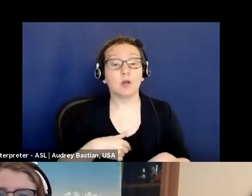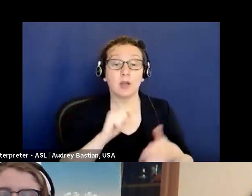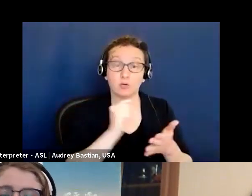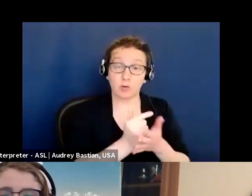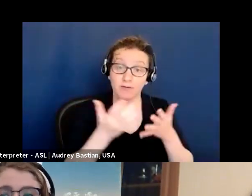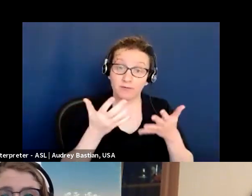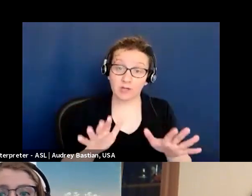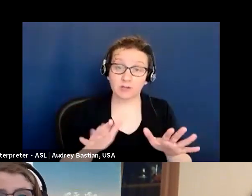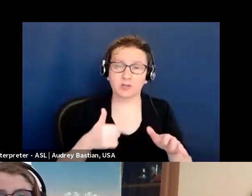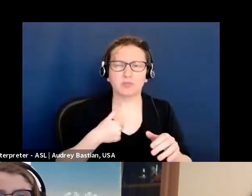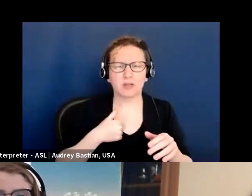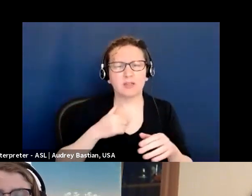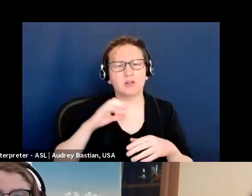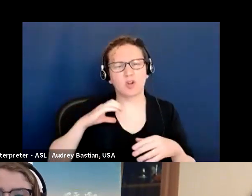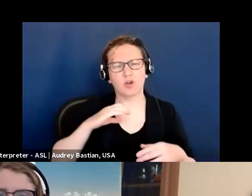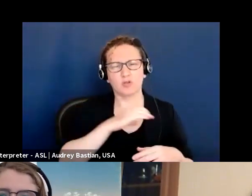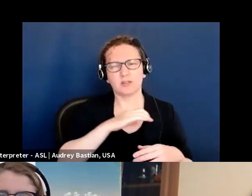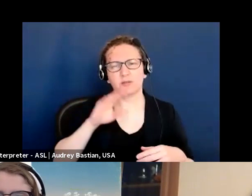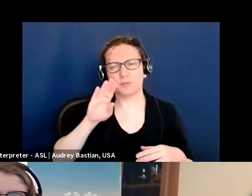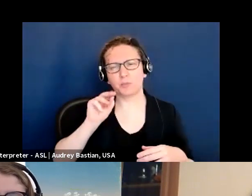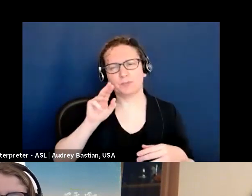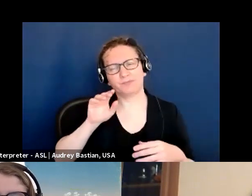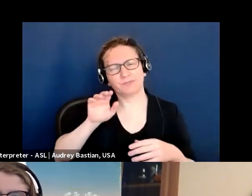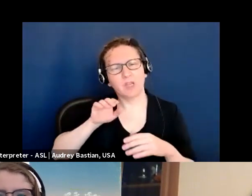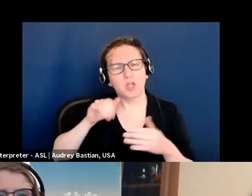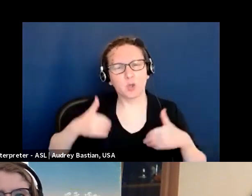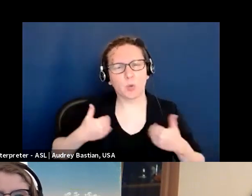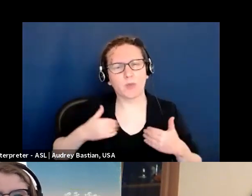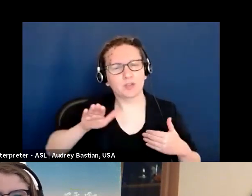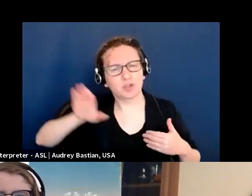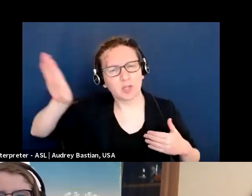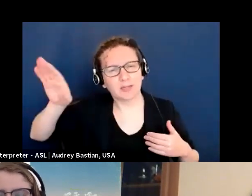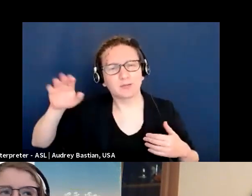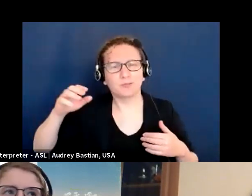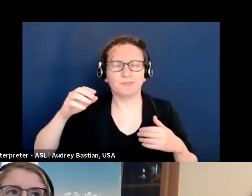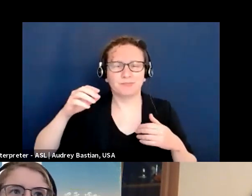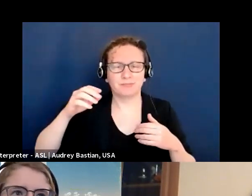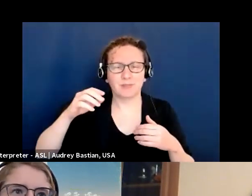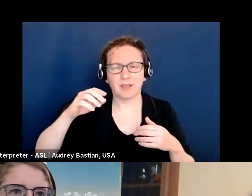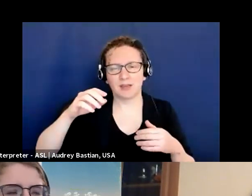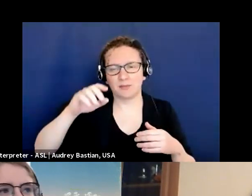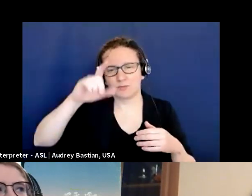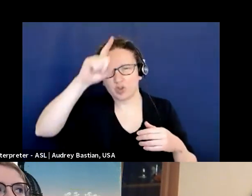for Young Professionals program in Germany. And I stayed in the Bundestag Inn. It's my background in